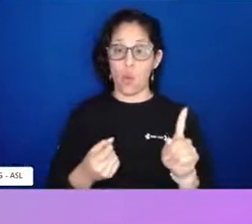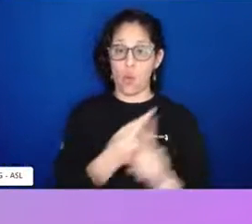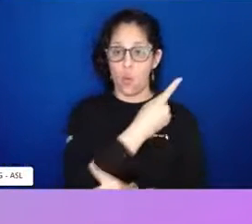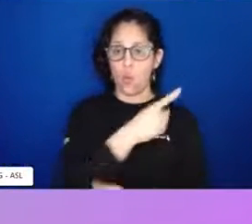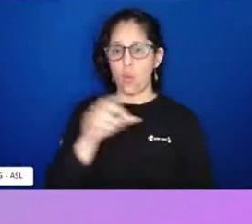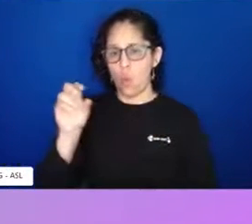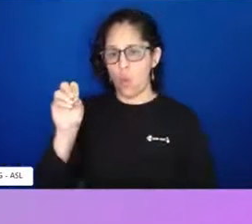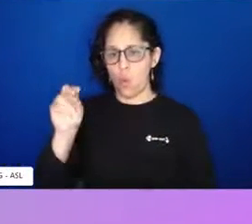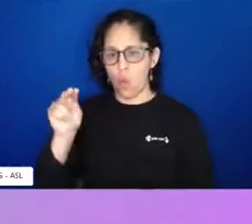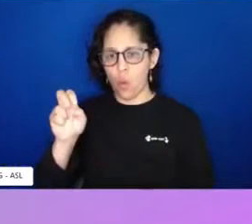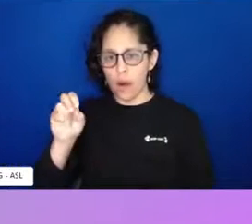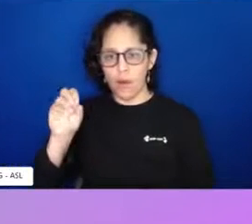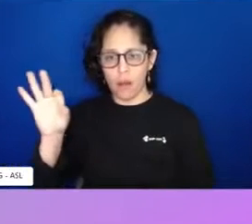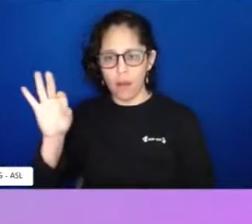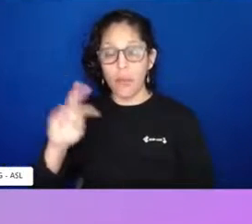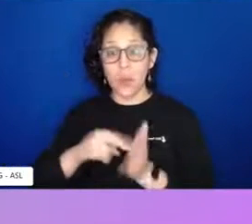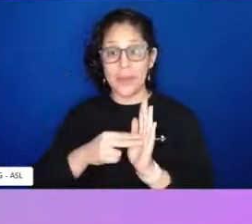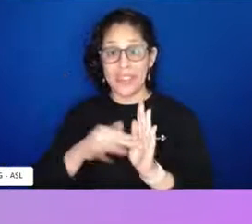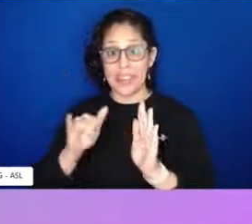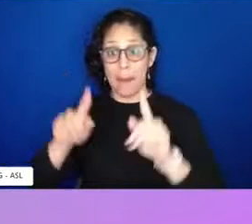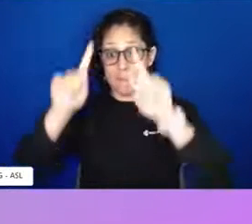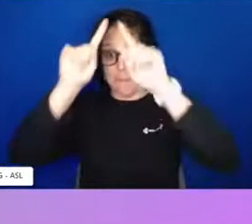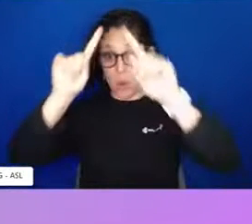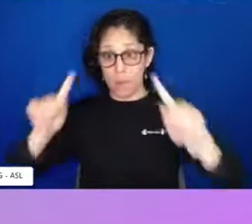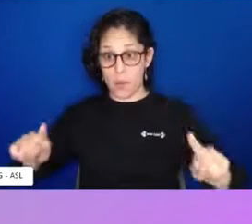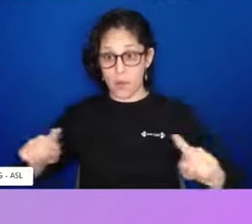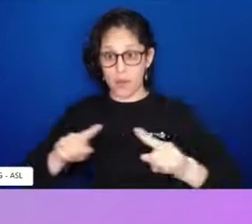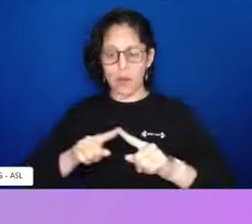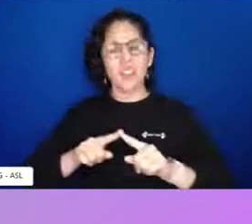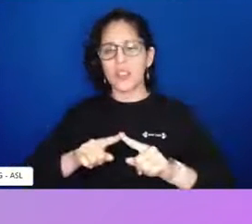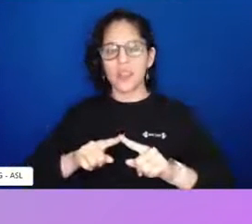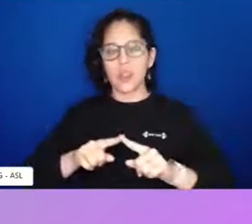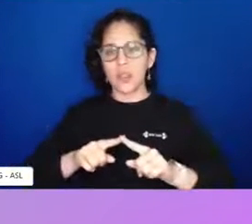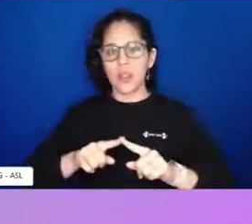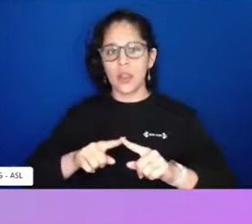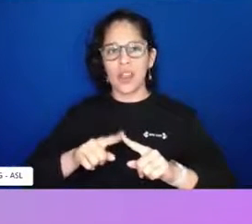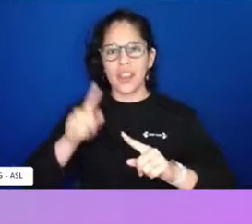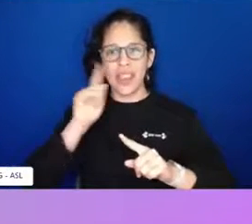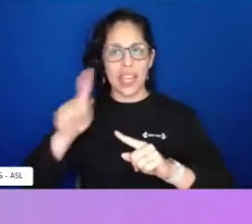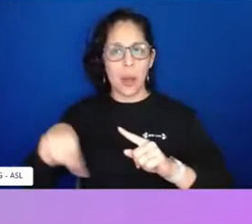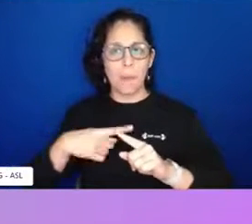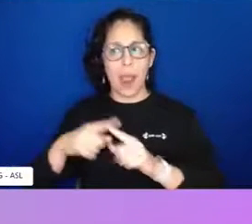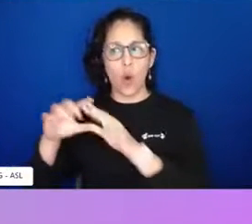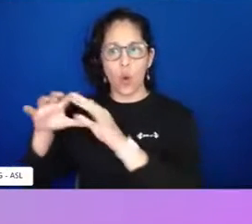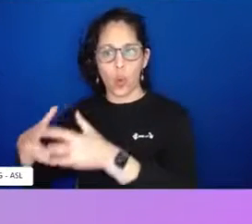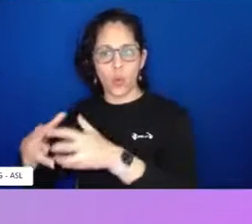those harder, more difficult 20%. And then we start to see the concept of 1 is taking that offs, so this disability